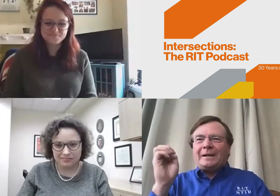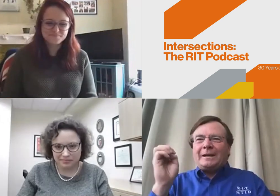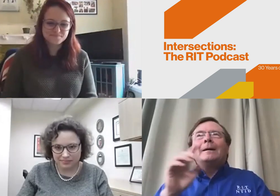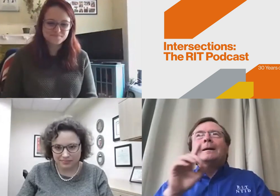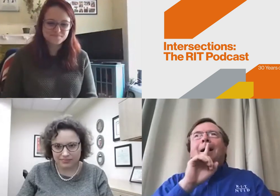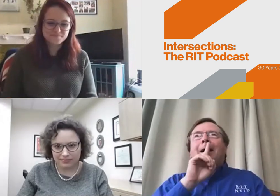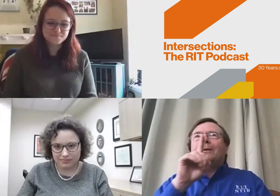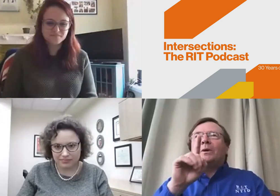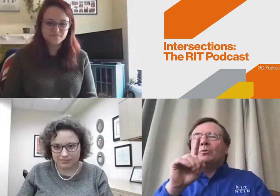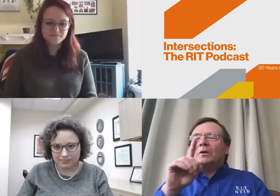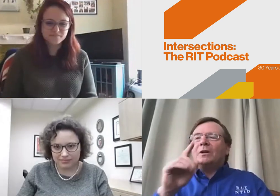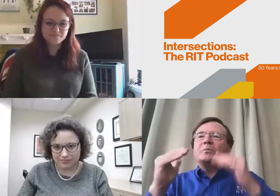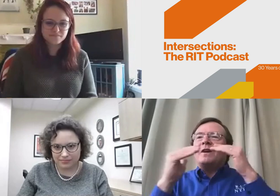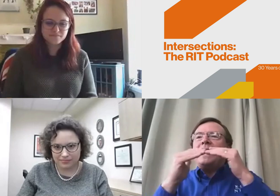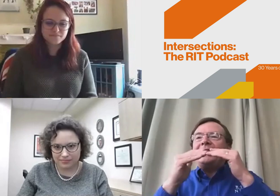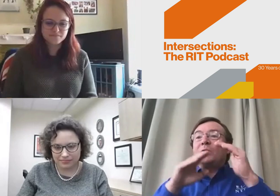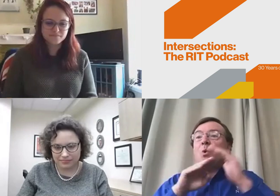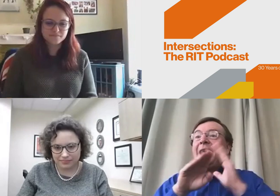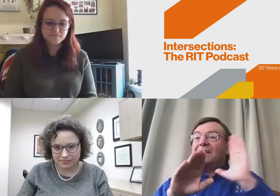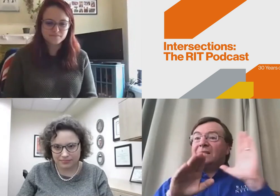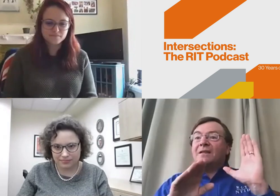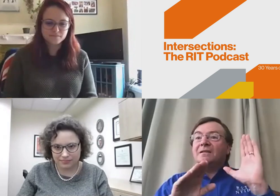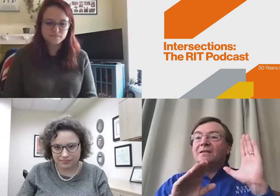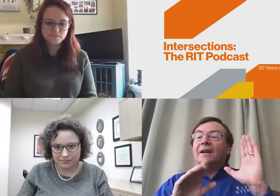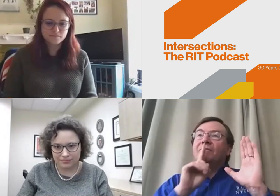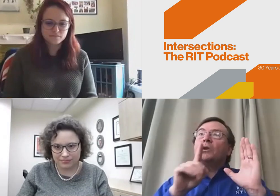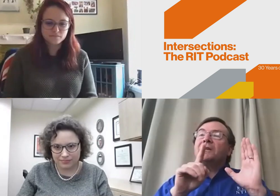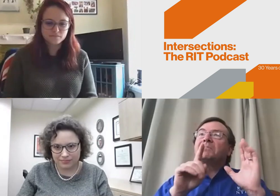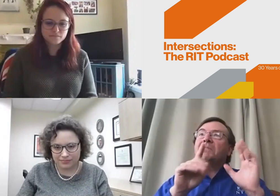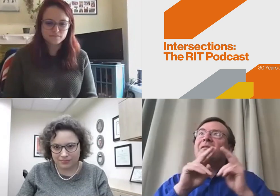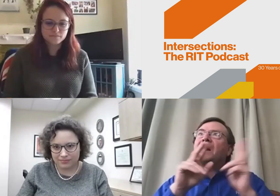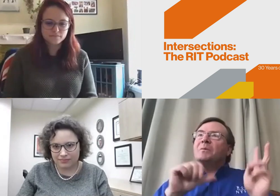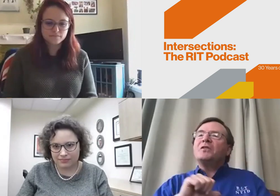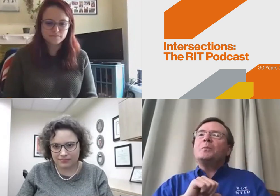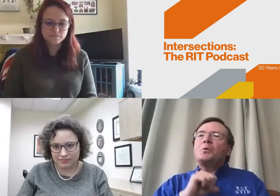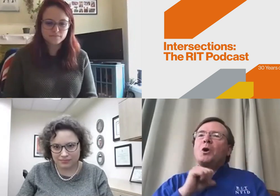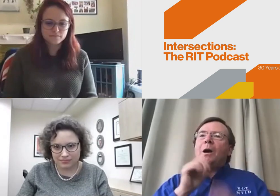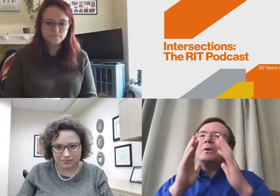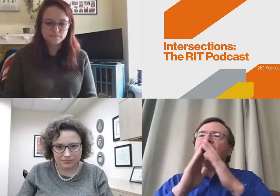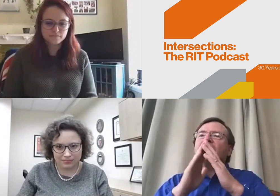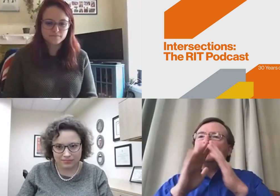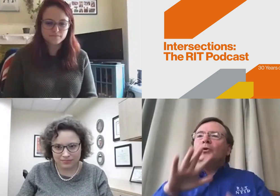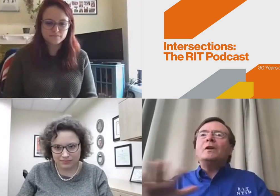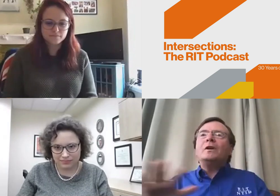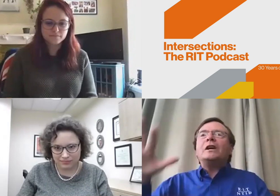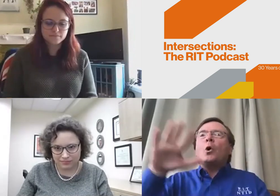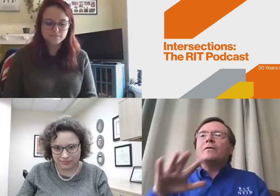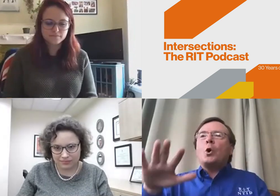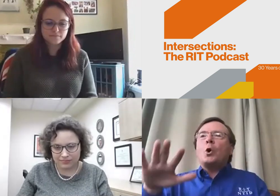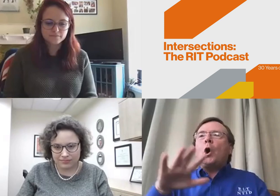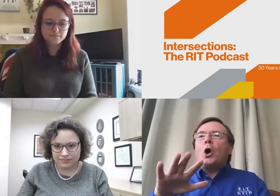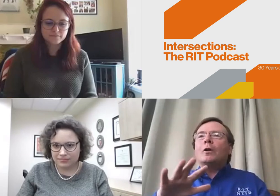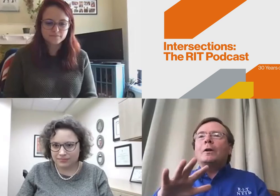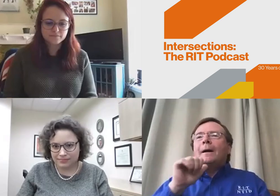how do we really provide equal access? And I'm really -- I've been very proud of the community overall.